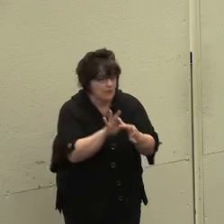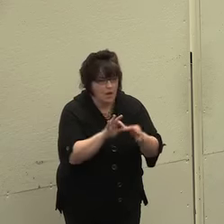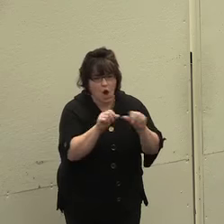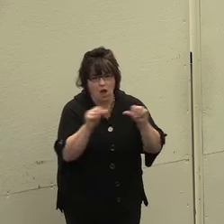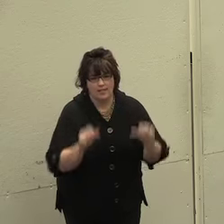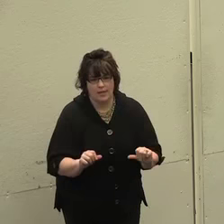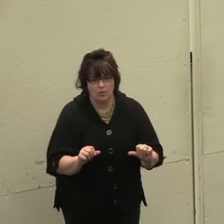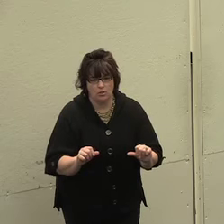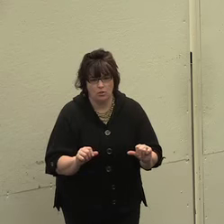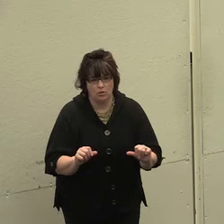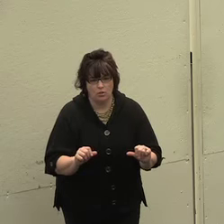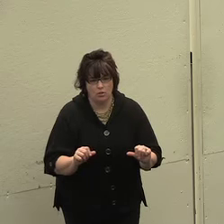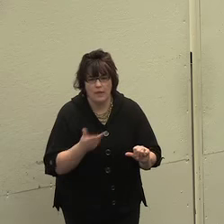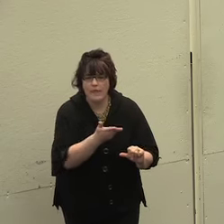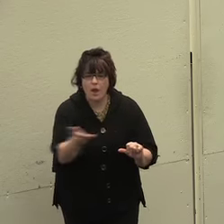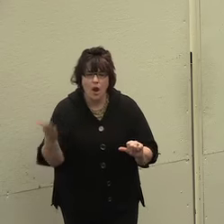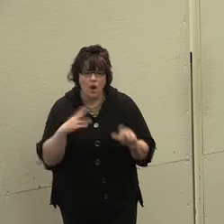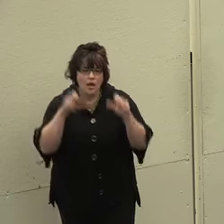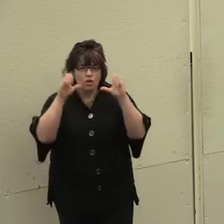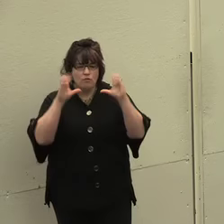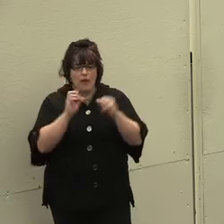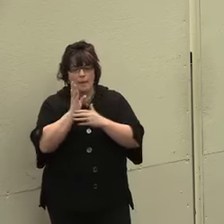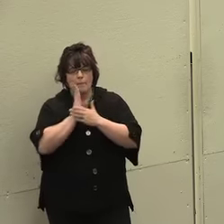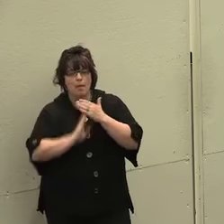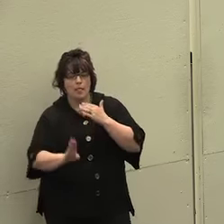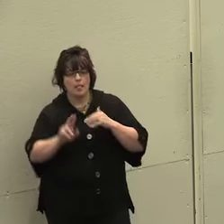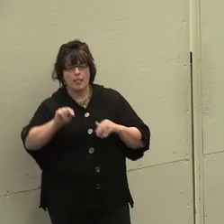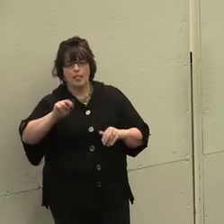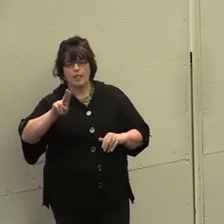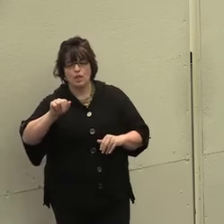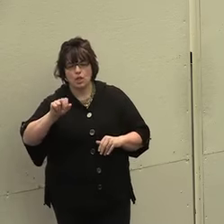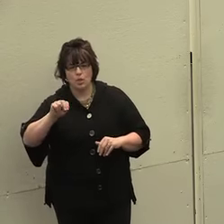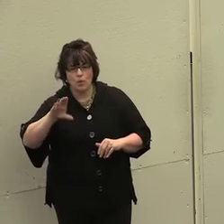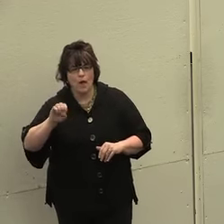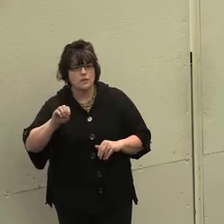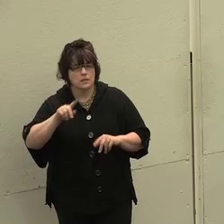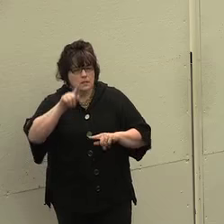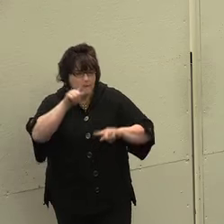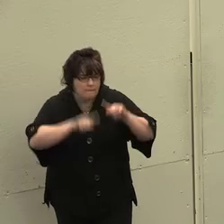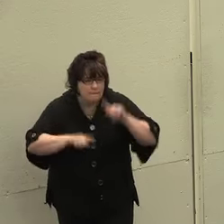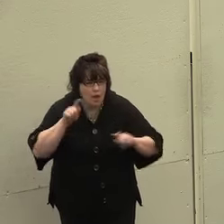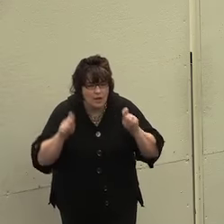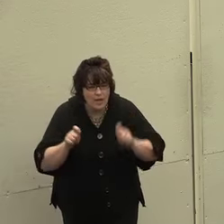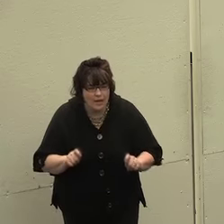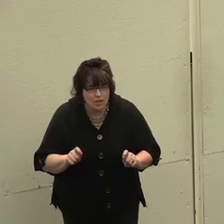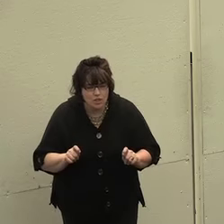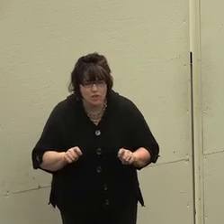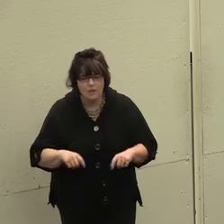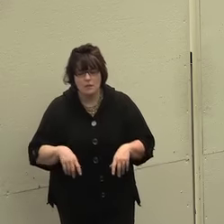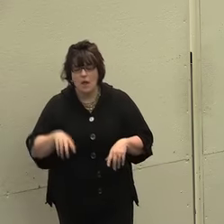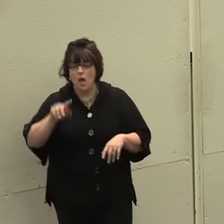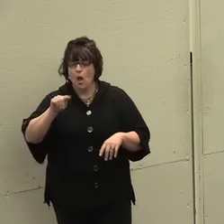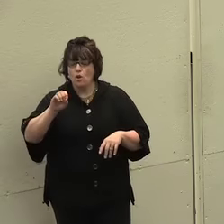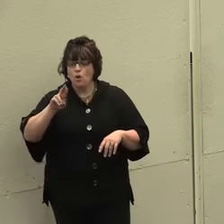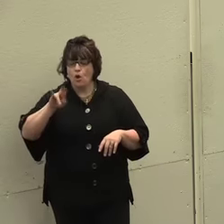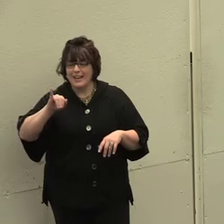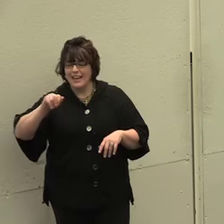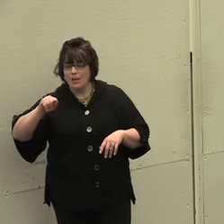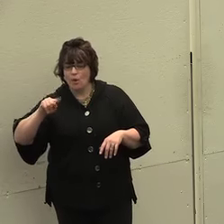There are incredible nuances and variations in this. In fact, Toyo Ito's own work now is not necessarily